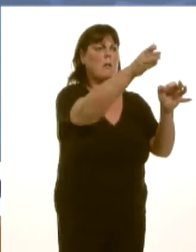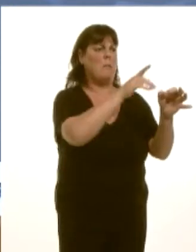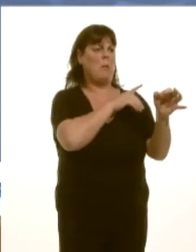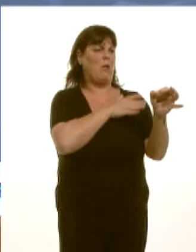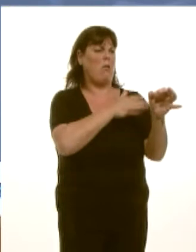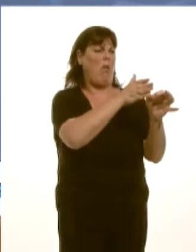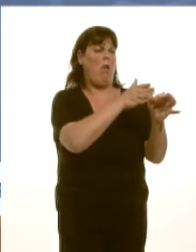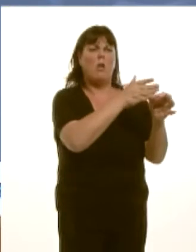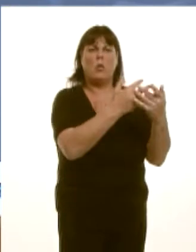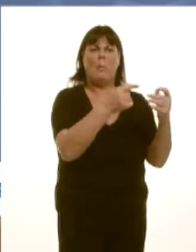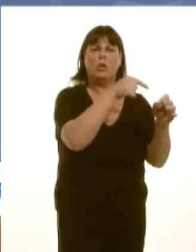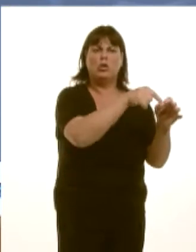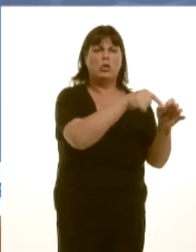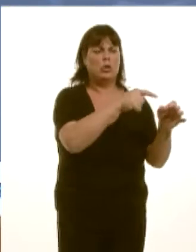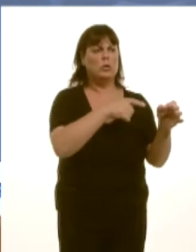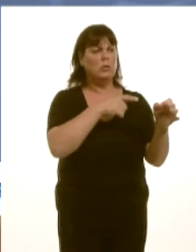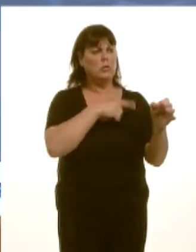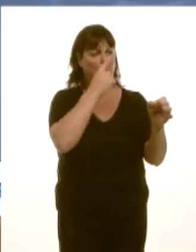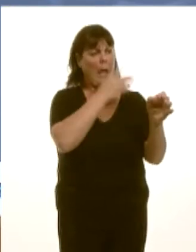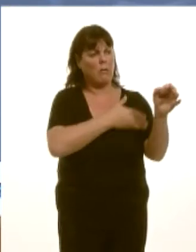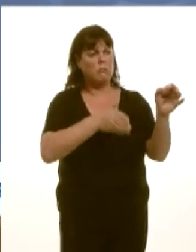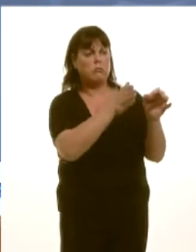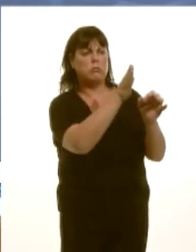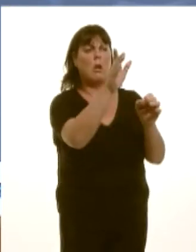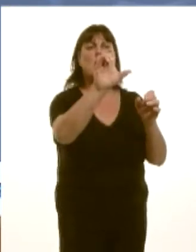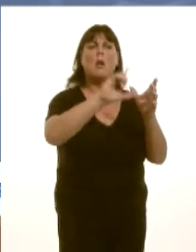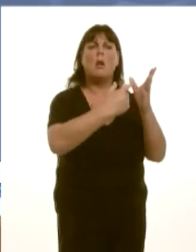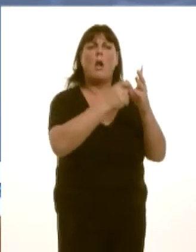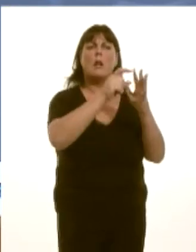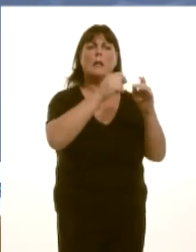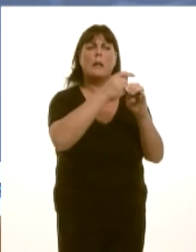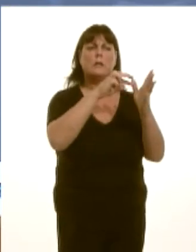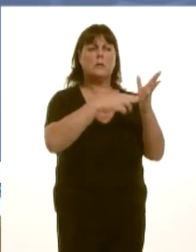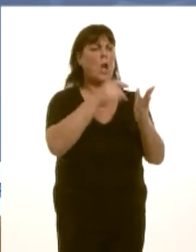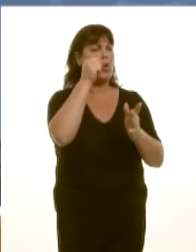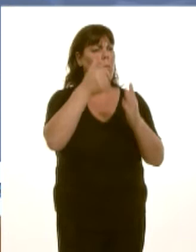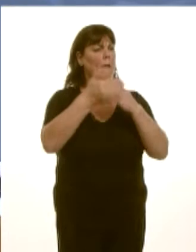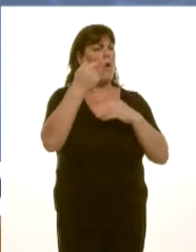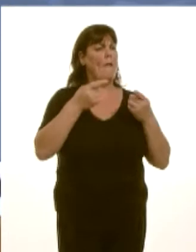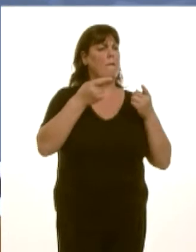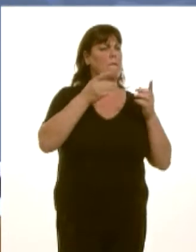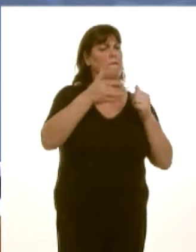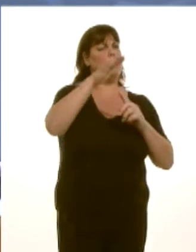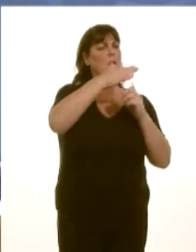Your predecessor recognised, some years ago, how difficult it is to drive in this part of Fishguard.